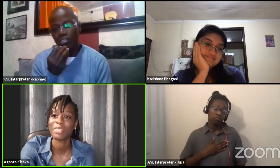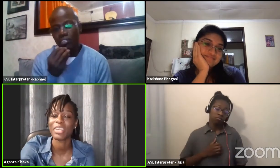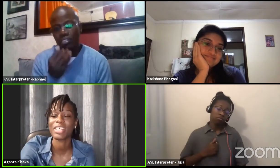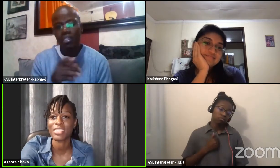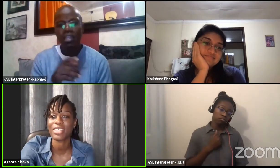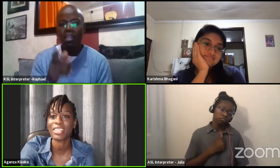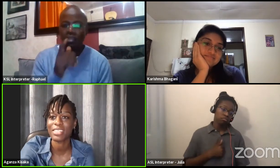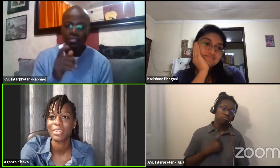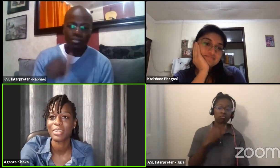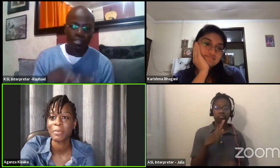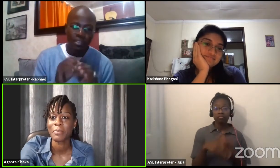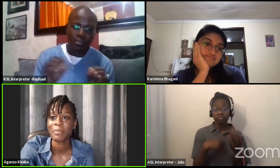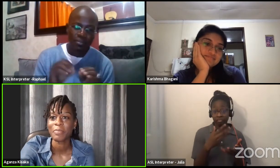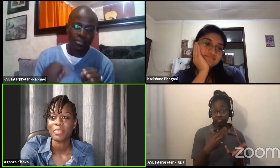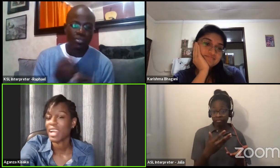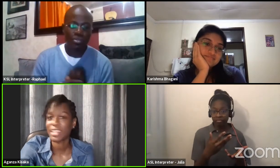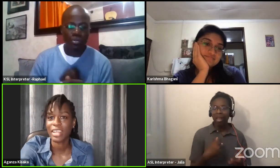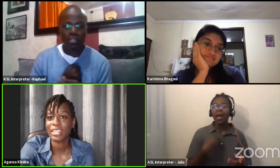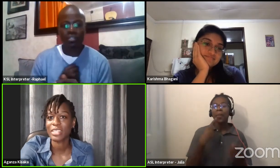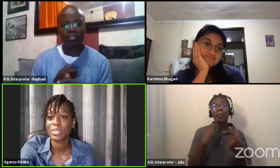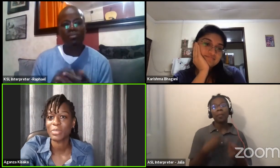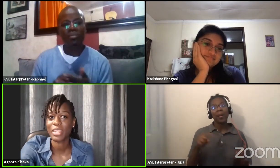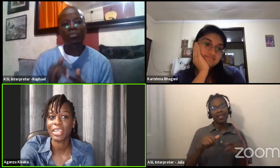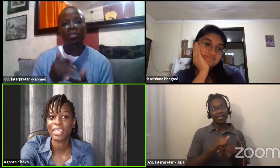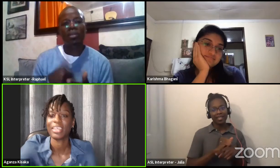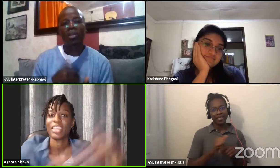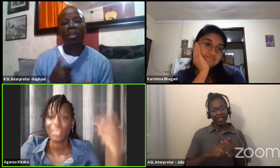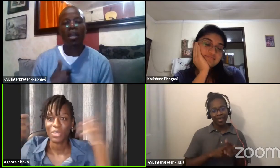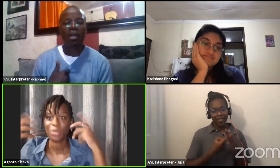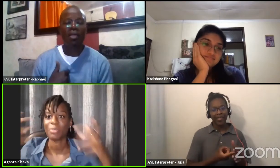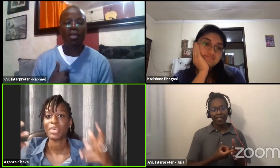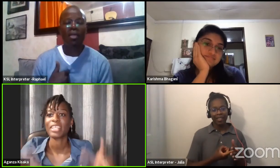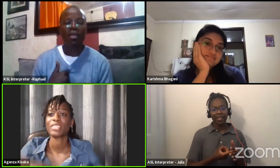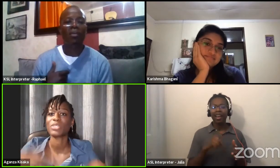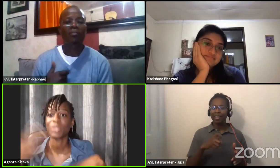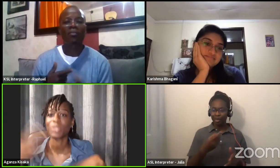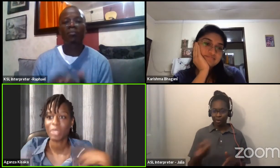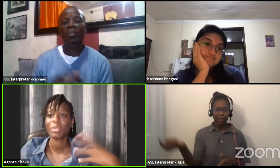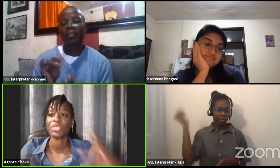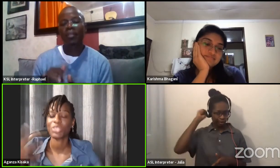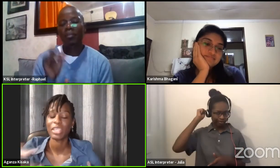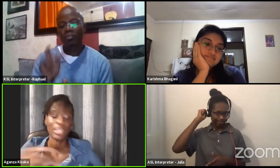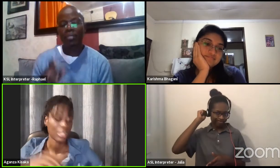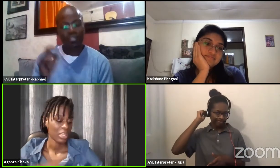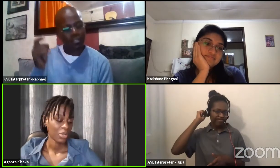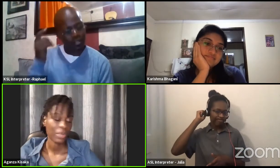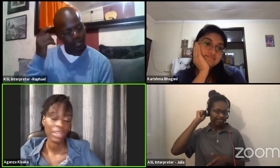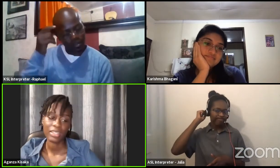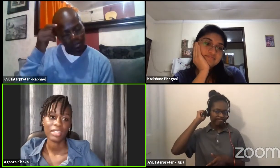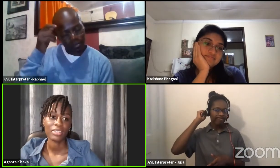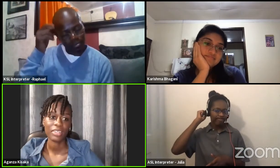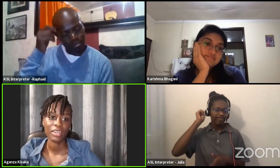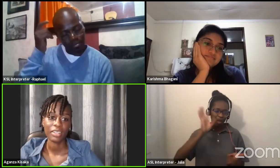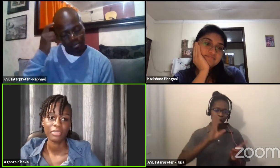then rehearsals that, and that needs to be in your brain and slowly but surely work can get started.